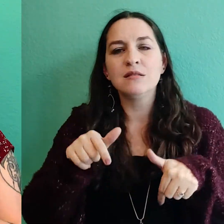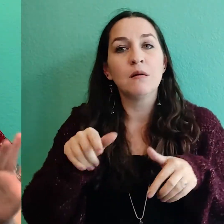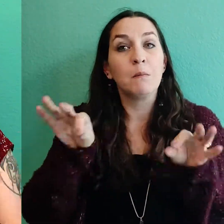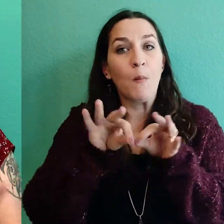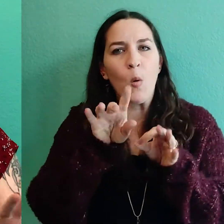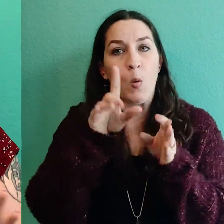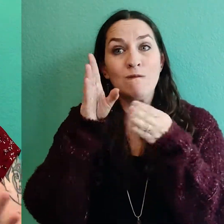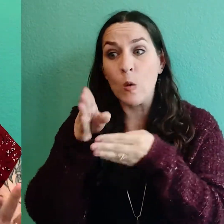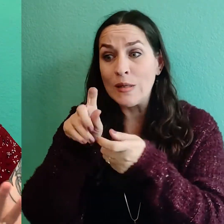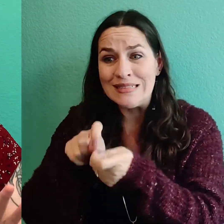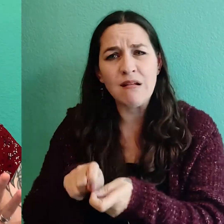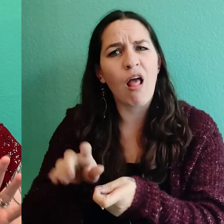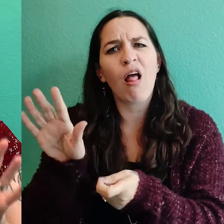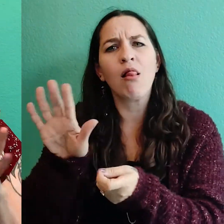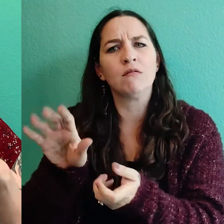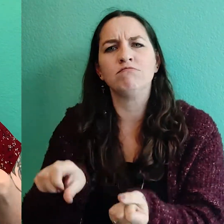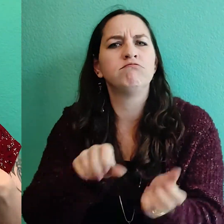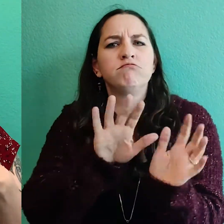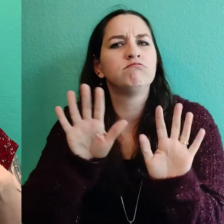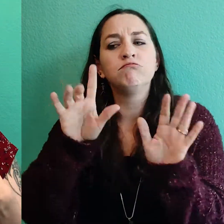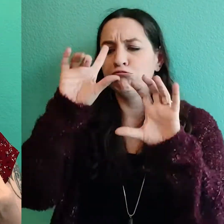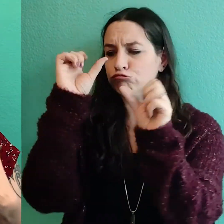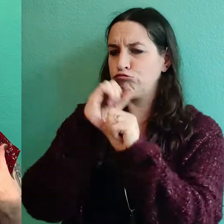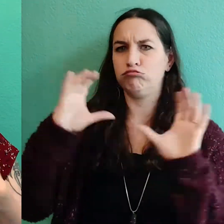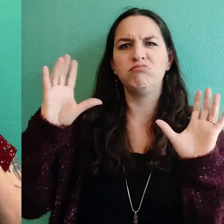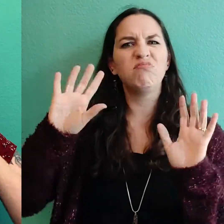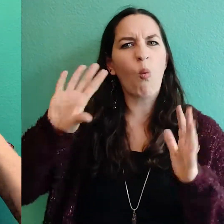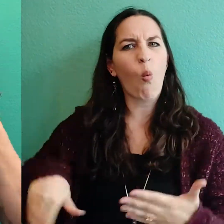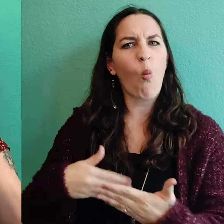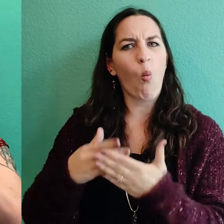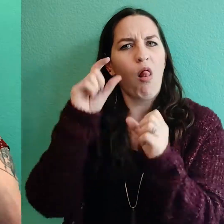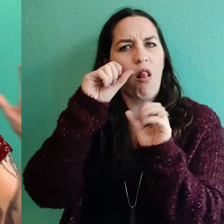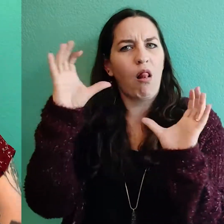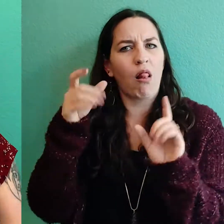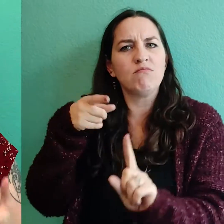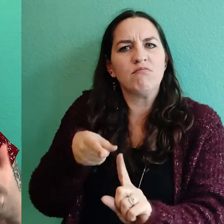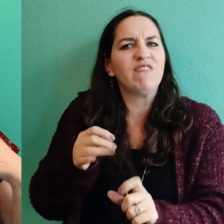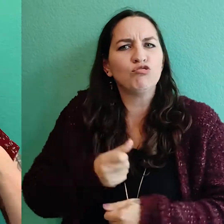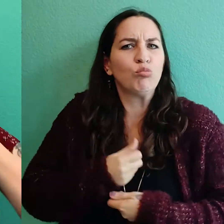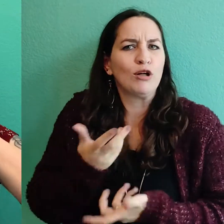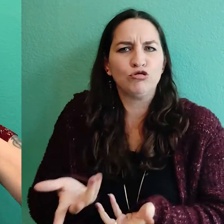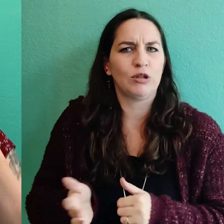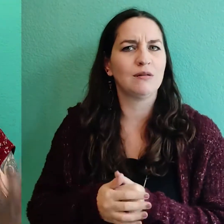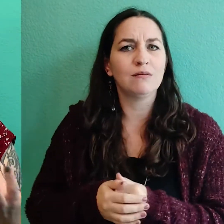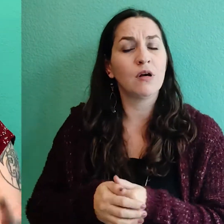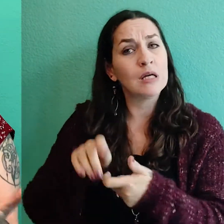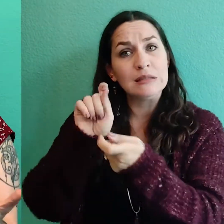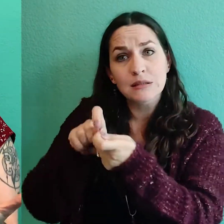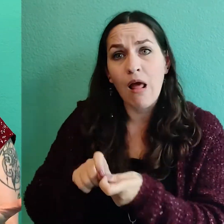We're not going for the details. This is intended to be experienced as a whole, product as a whole expression.